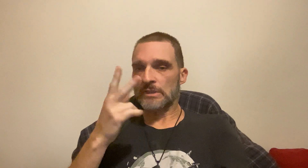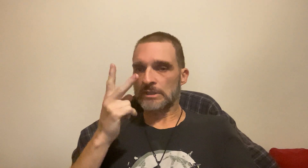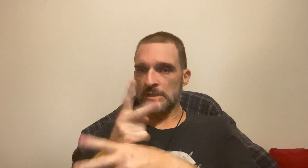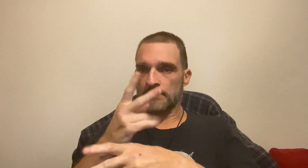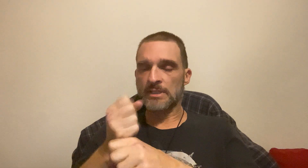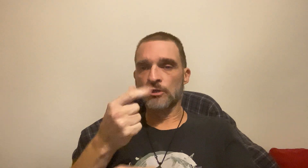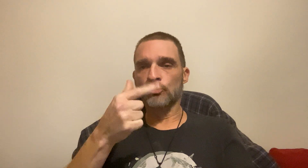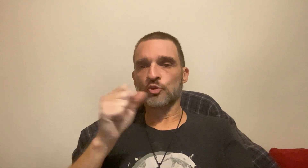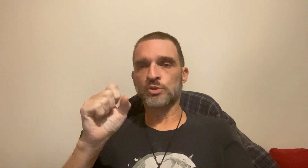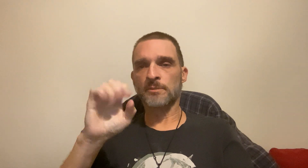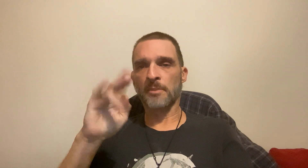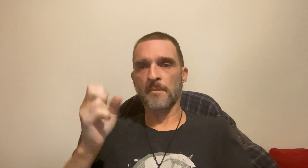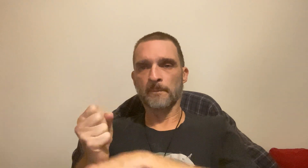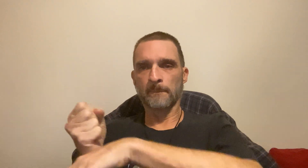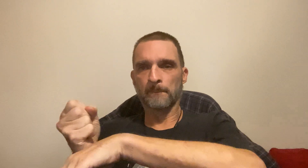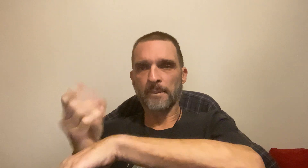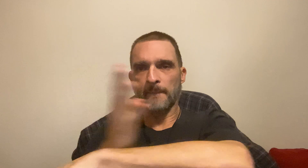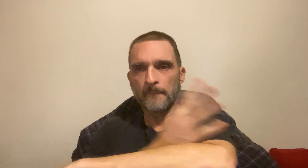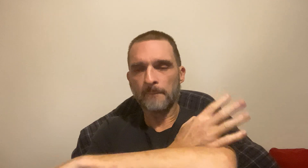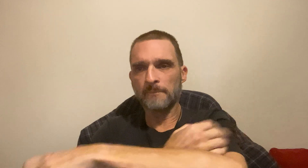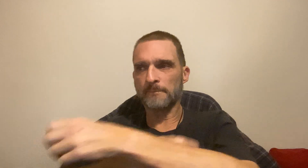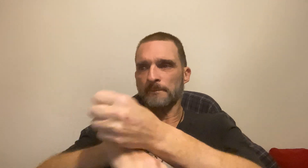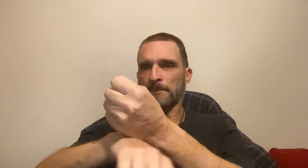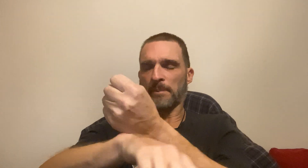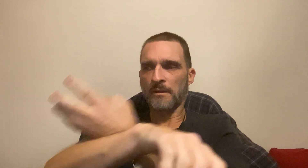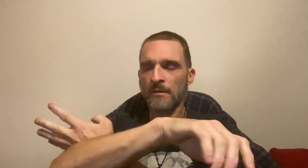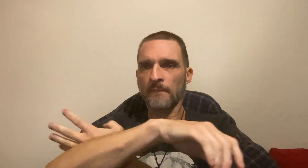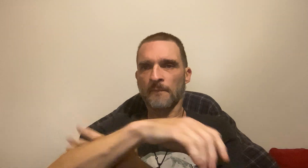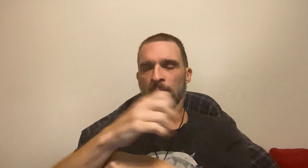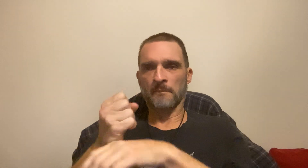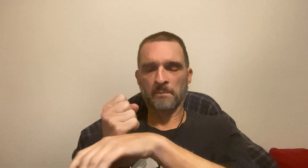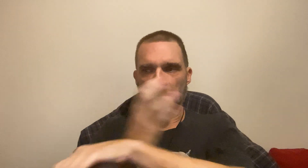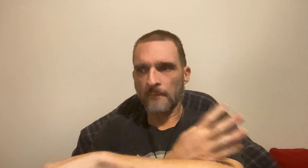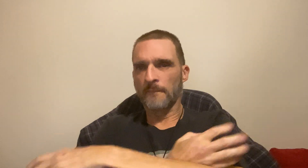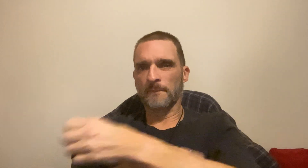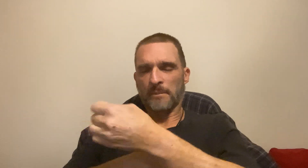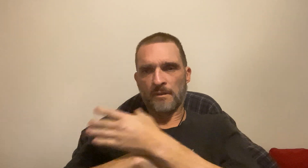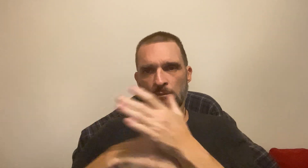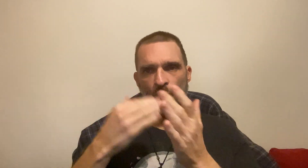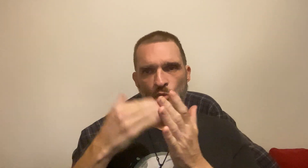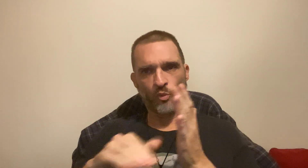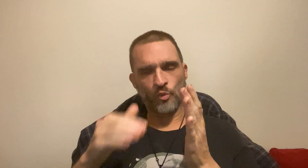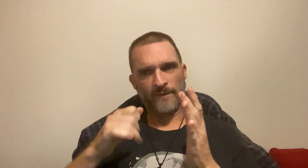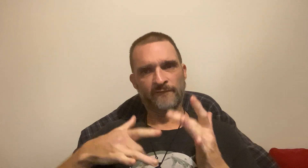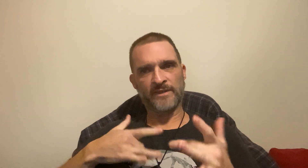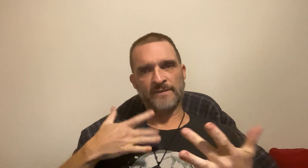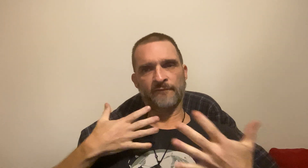My daughter said she kept getting goose bumps repeatedly.